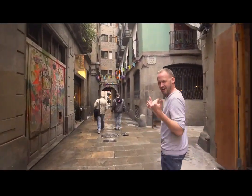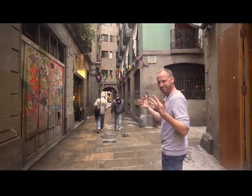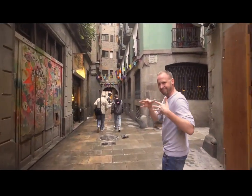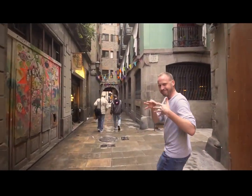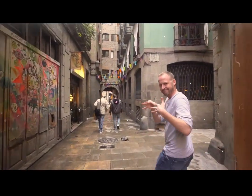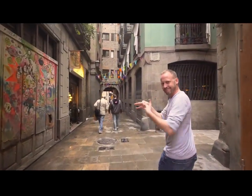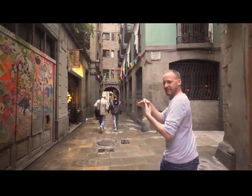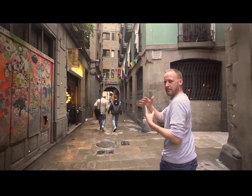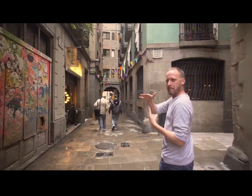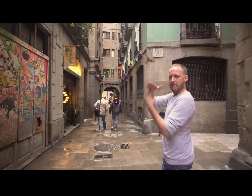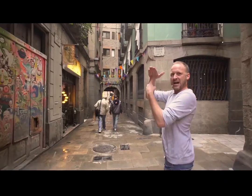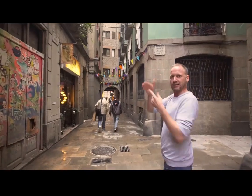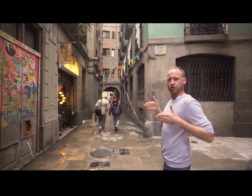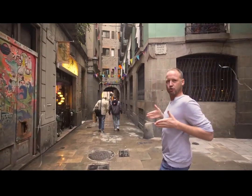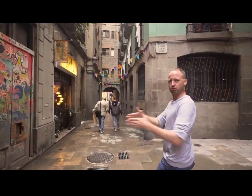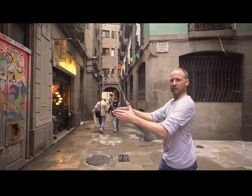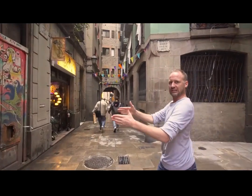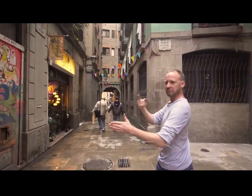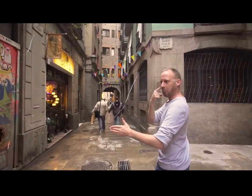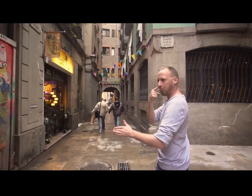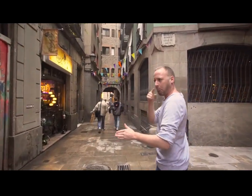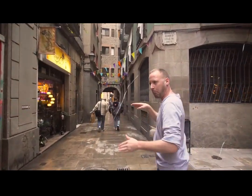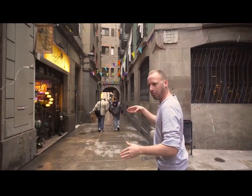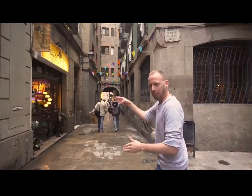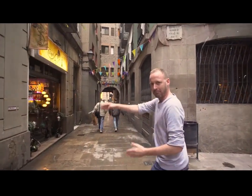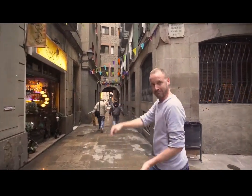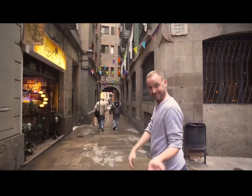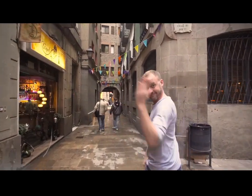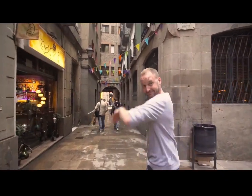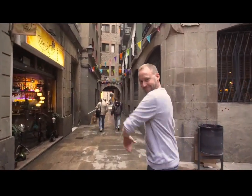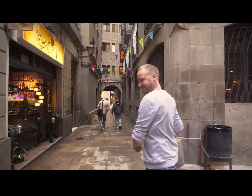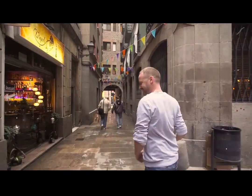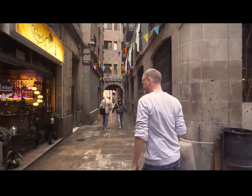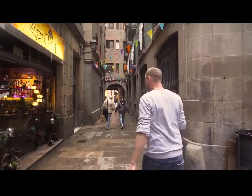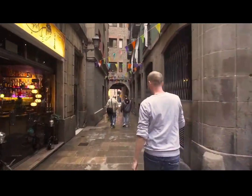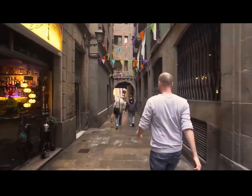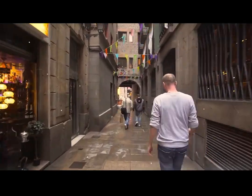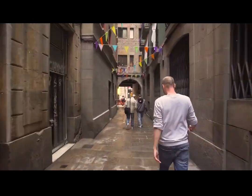I'm going to take you just down to the main street to start the tour Follow me!